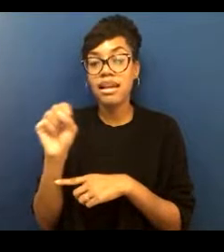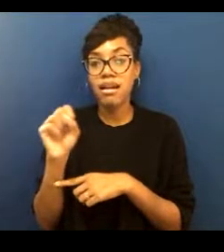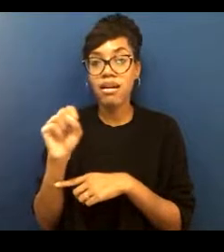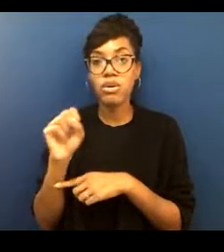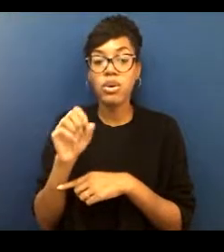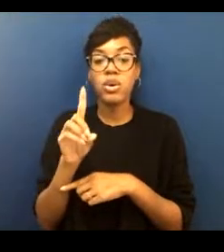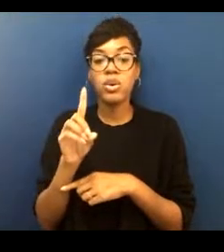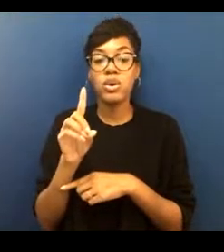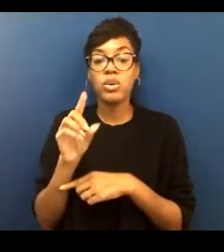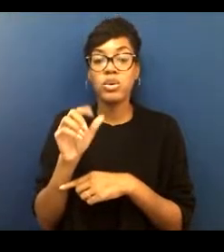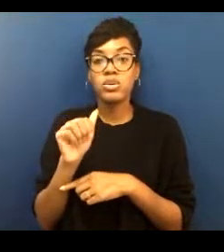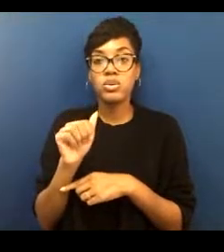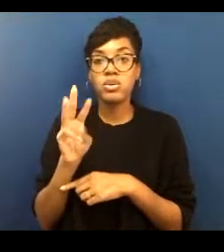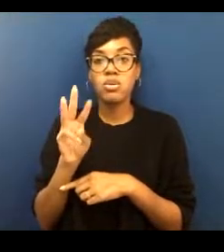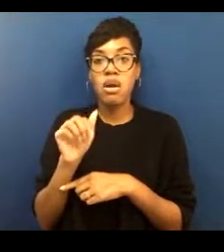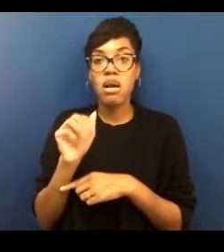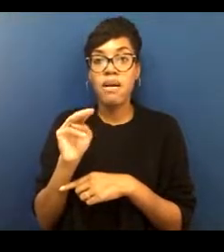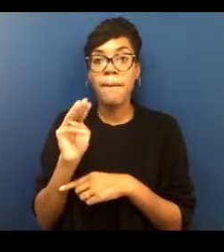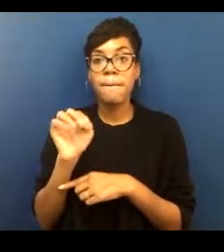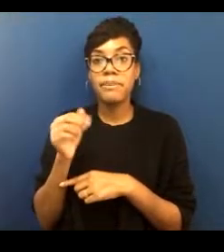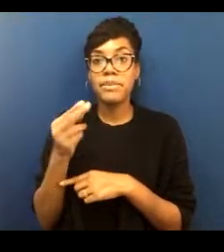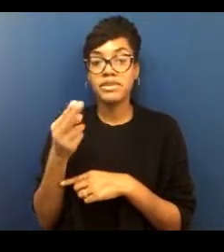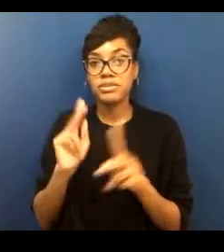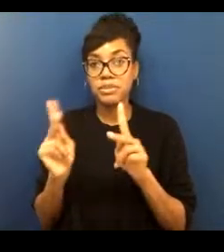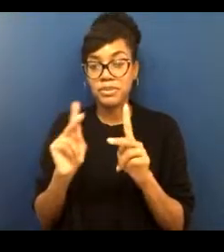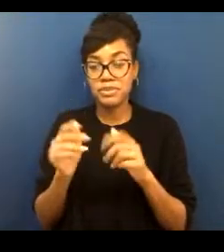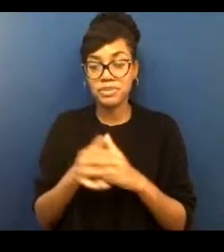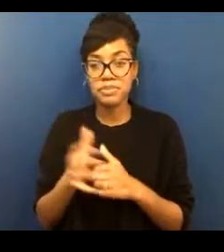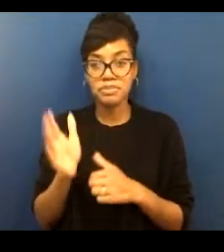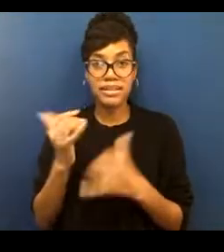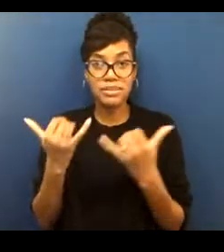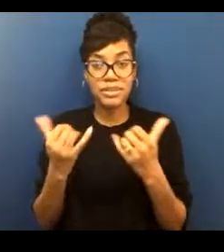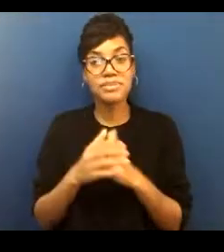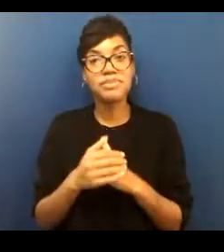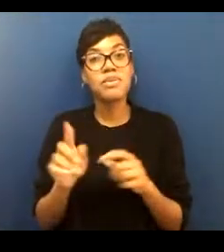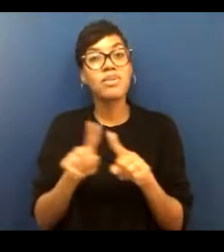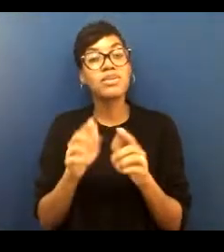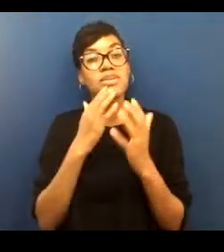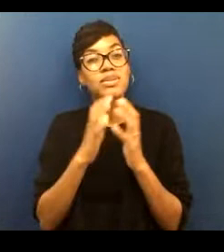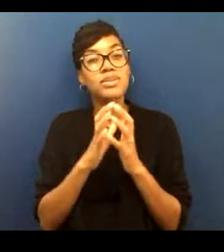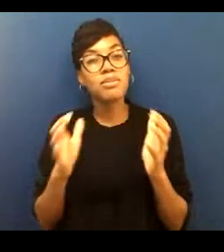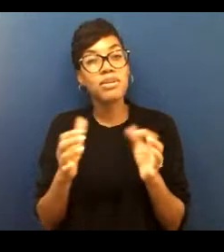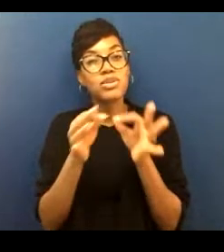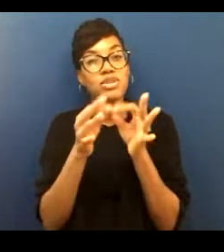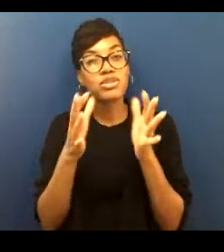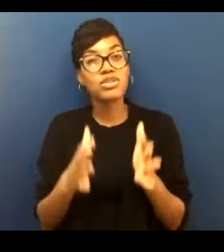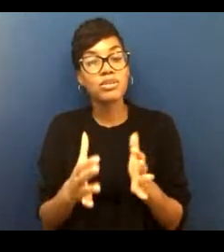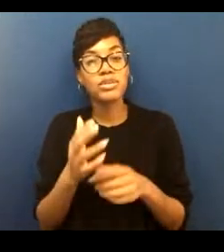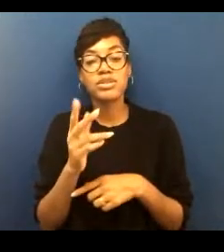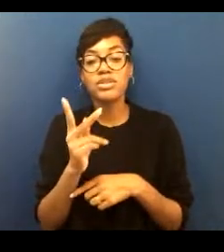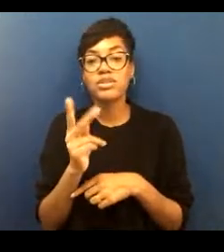I also want to extend a special thank you to our American Sign Language interpreters, Krystal Butler and Gillian Trommer.